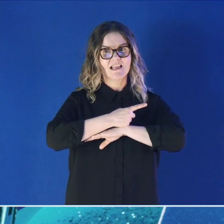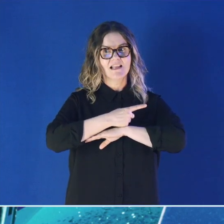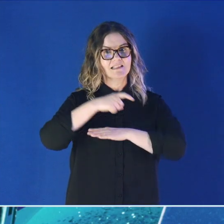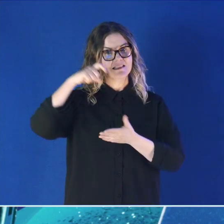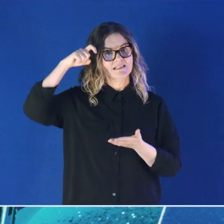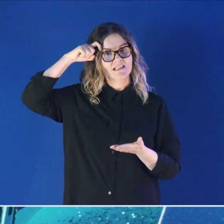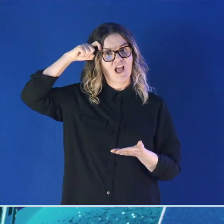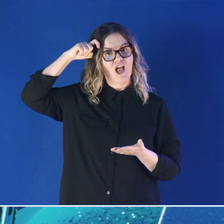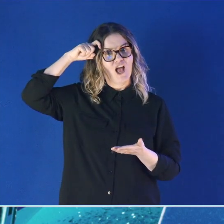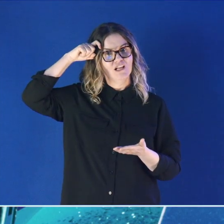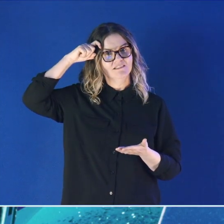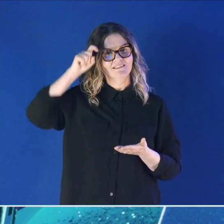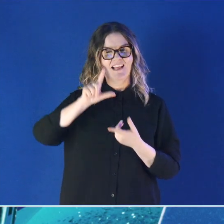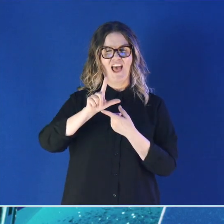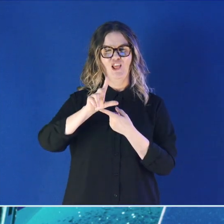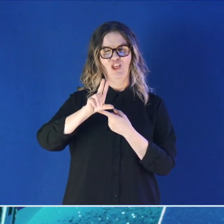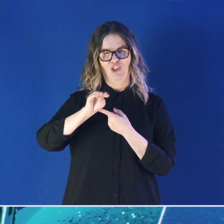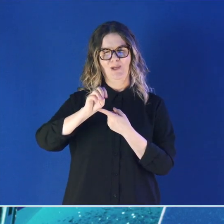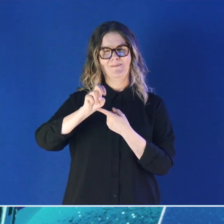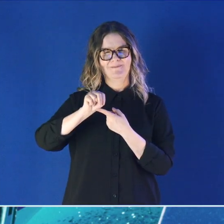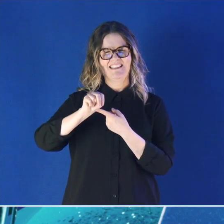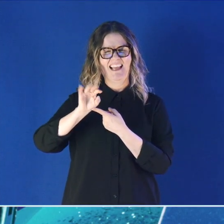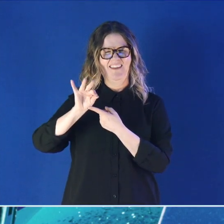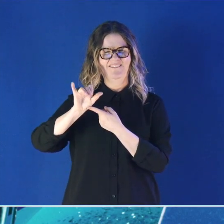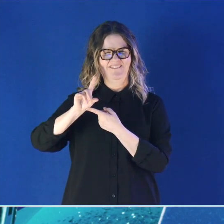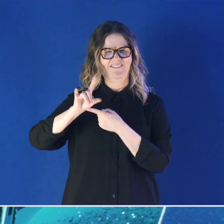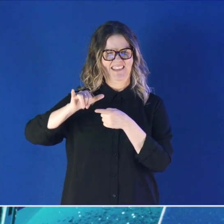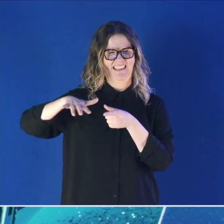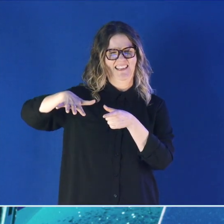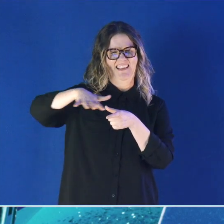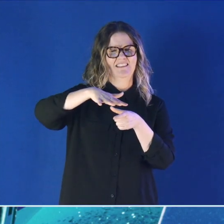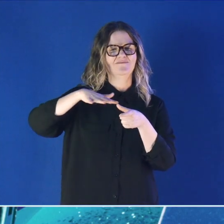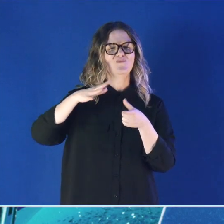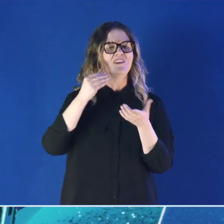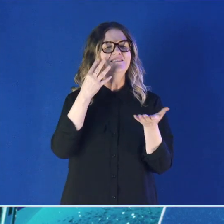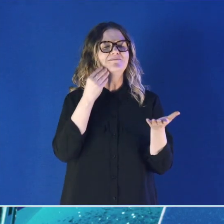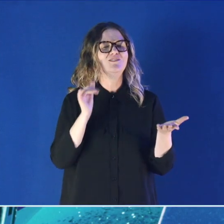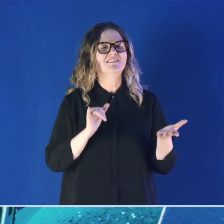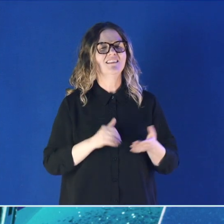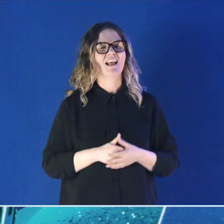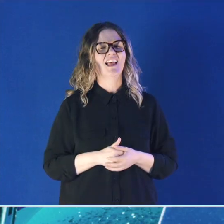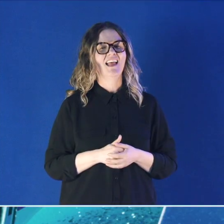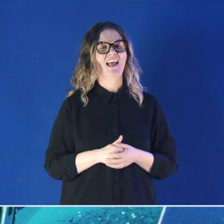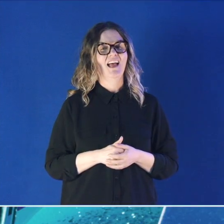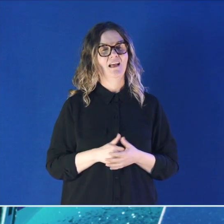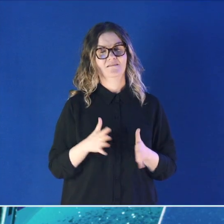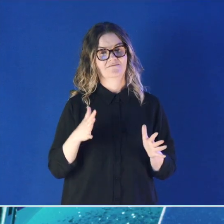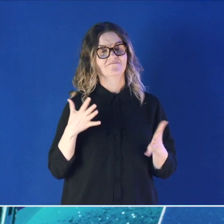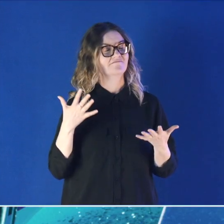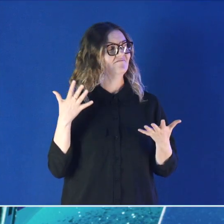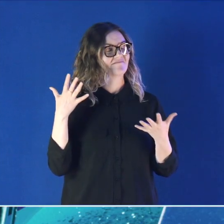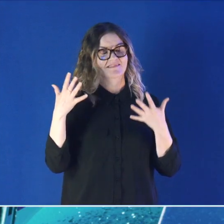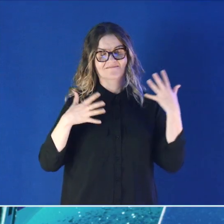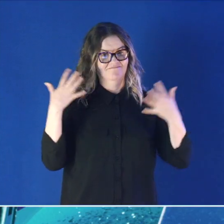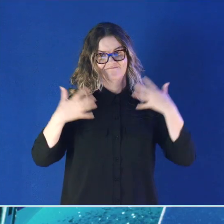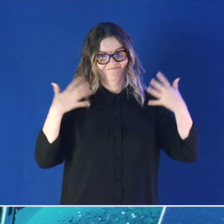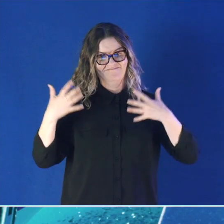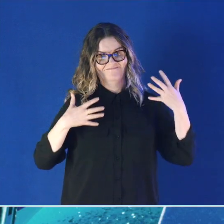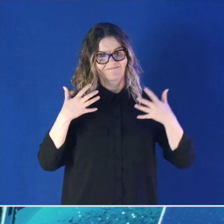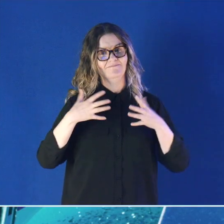Talk to me about what that looks like. It's insane. And in a good way insane. But it really is. There's no one like our --